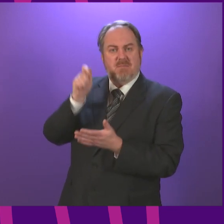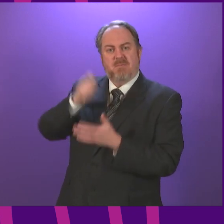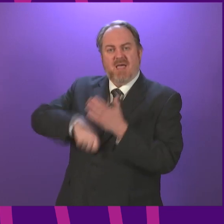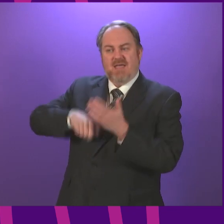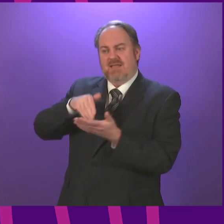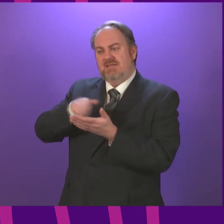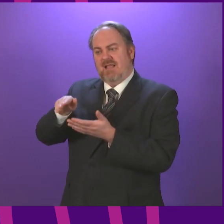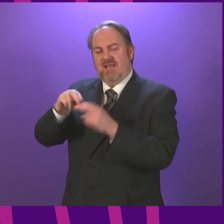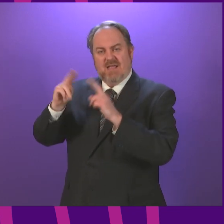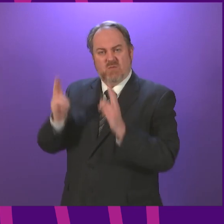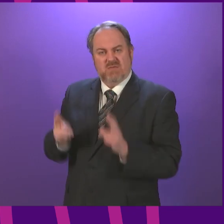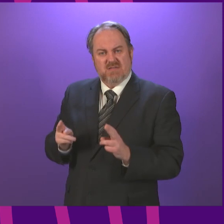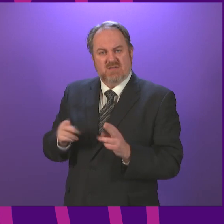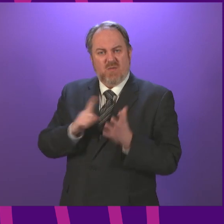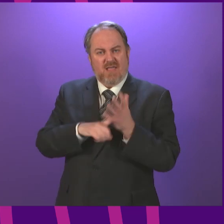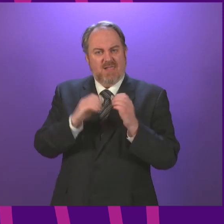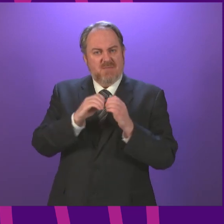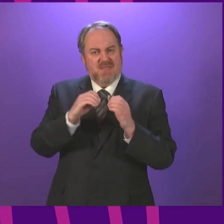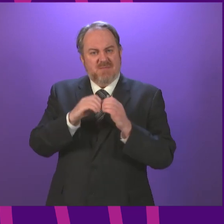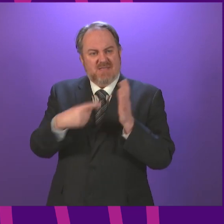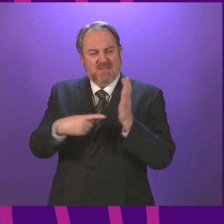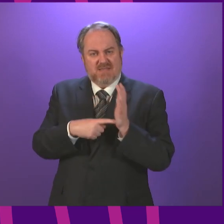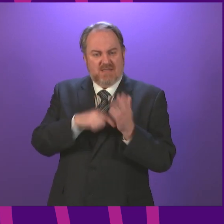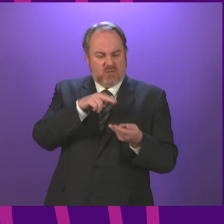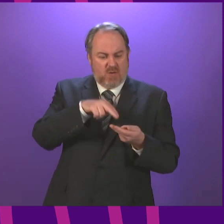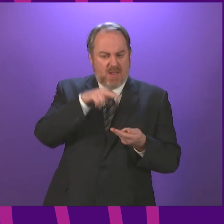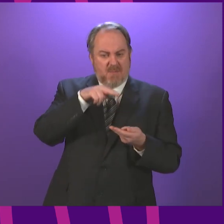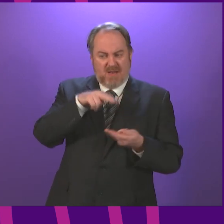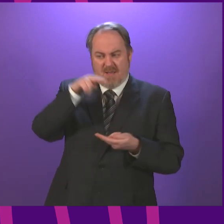three months. LBTT transactions have risen in eight of the past nine months and rose